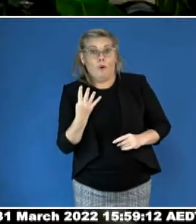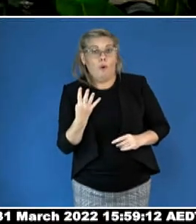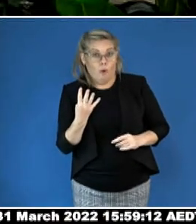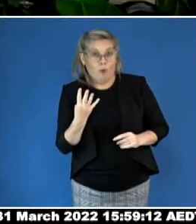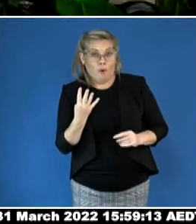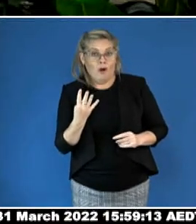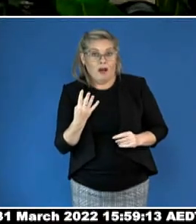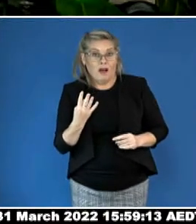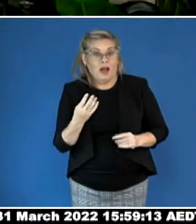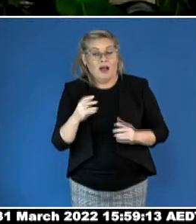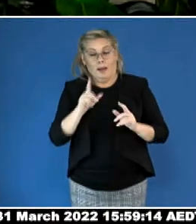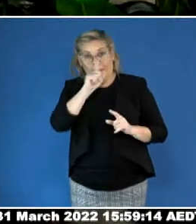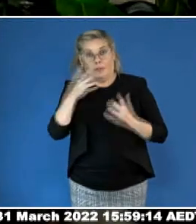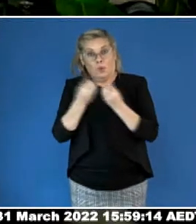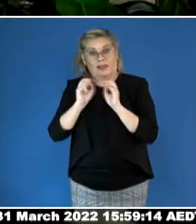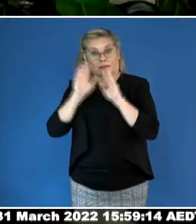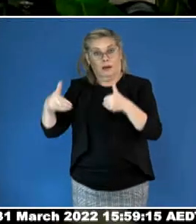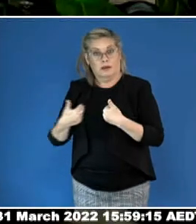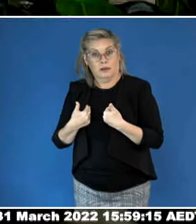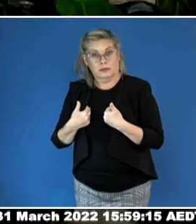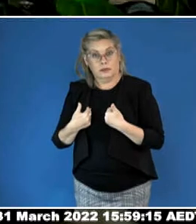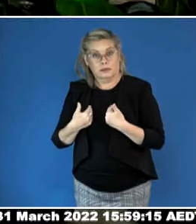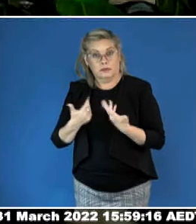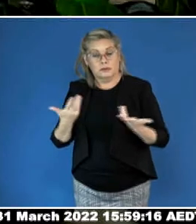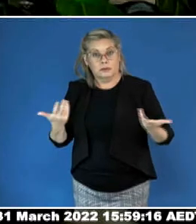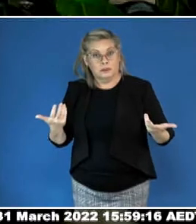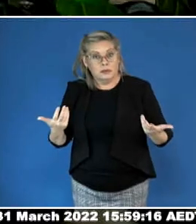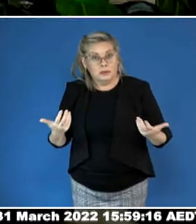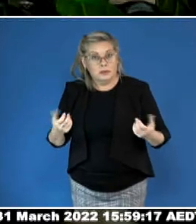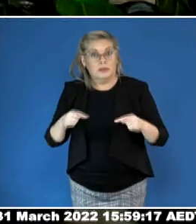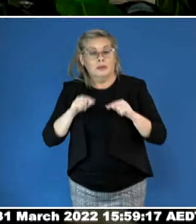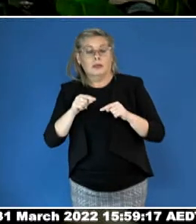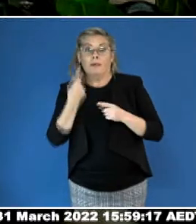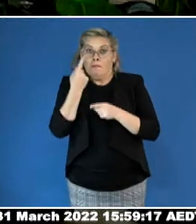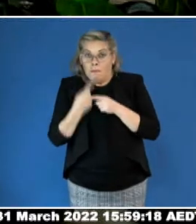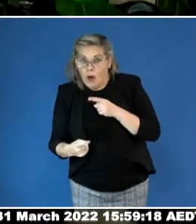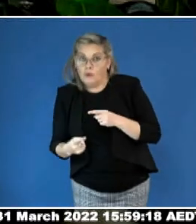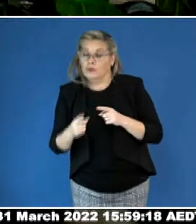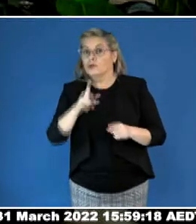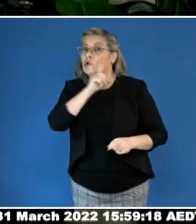But a growing body of research and strong anecdotal evidence suggests the actual prevalence rates to be closer to 1:1.